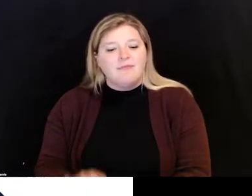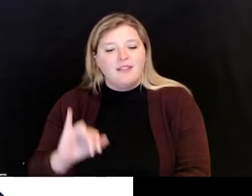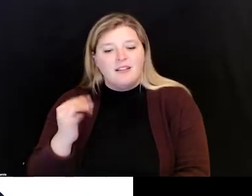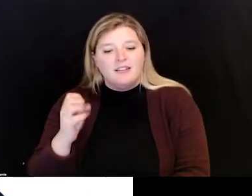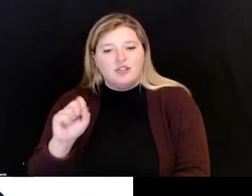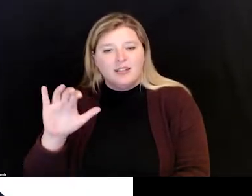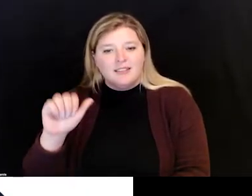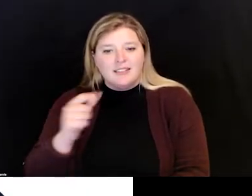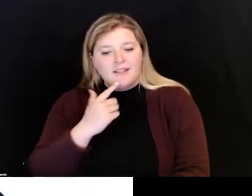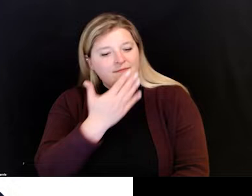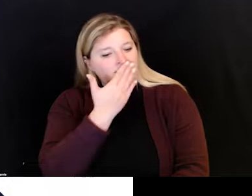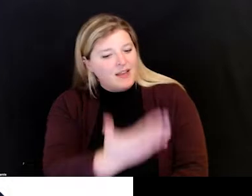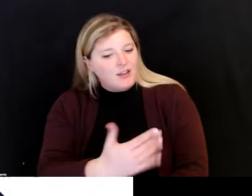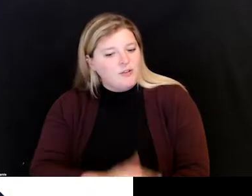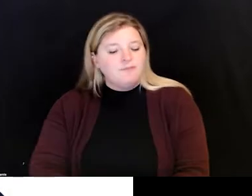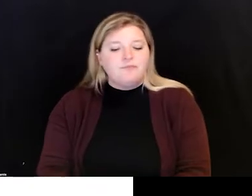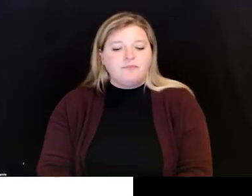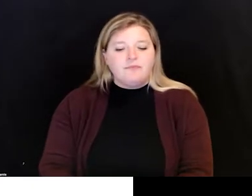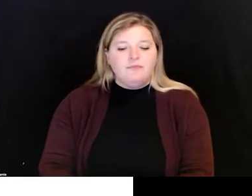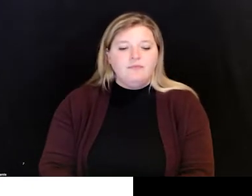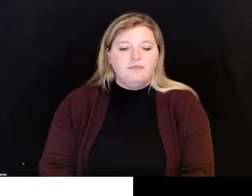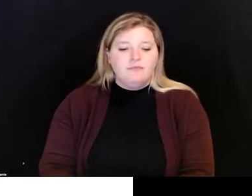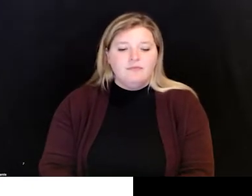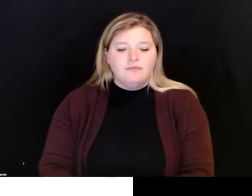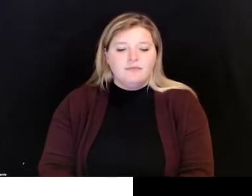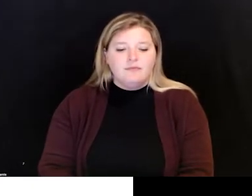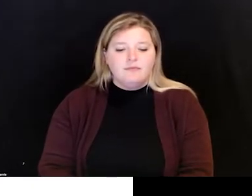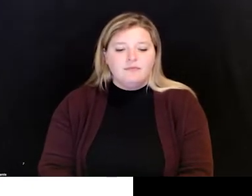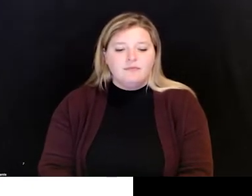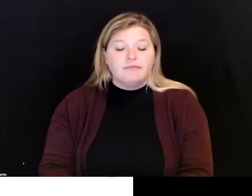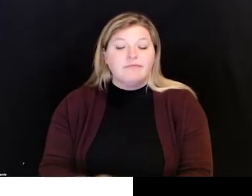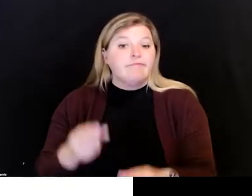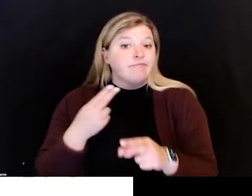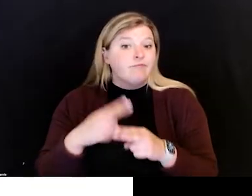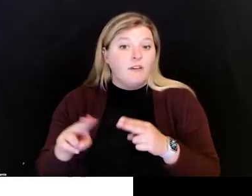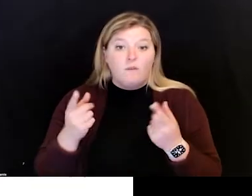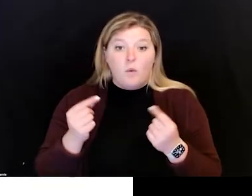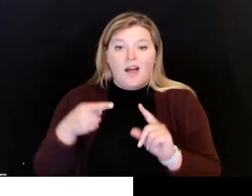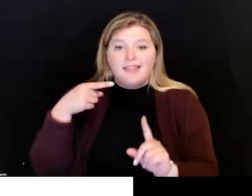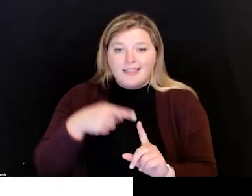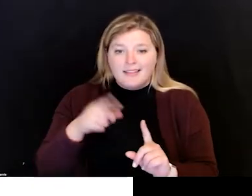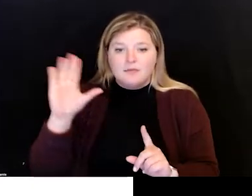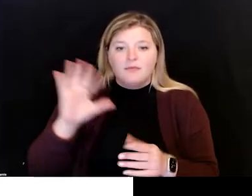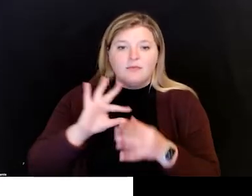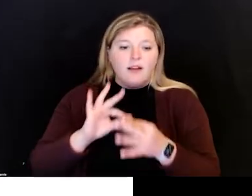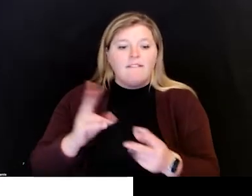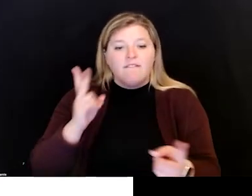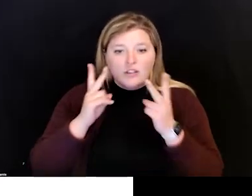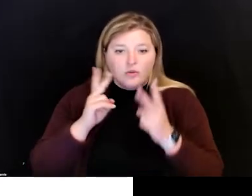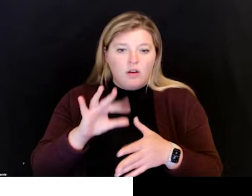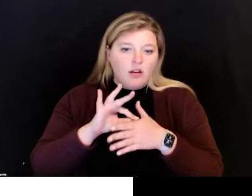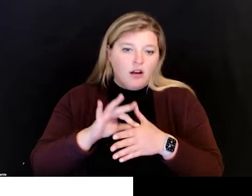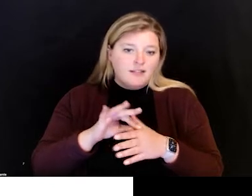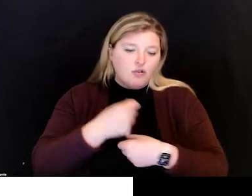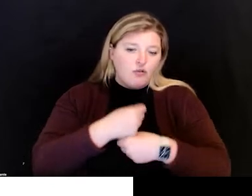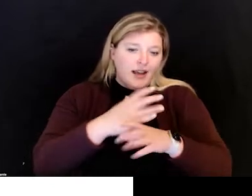Hi, this is Jessica. Briefly, this presentation is for visual content creators at any level and state government,